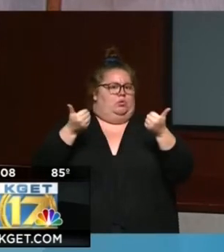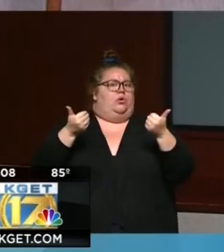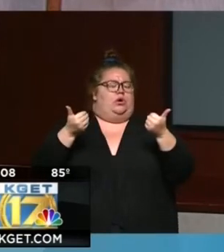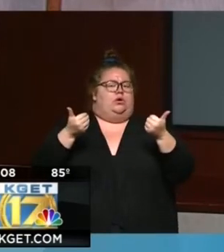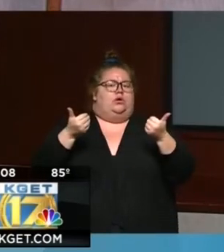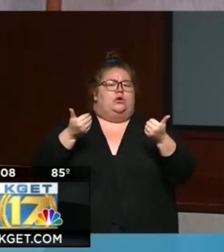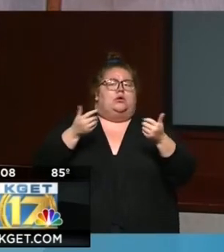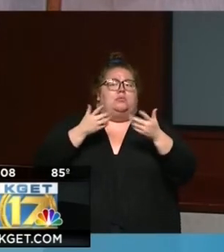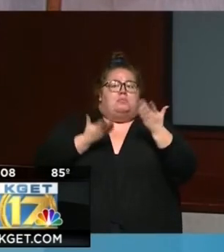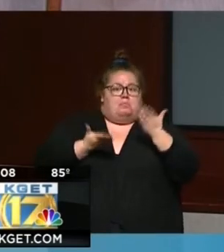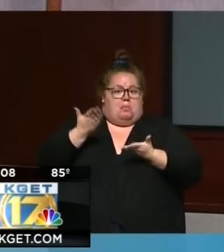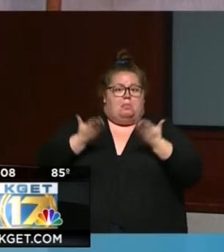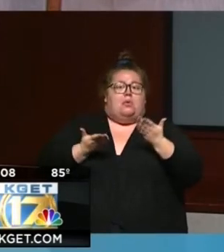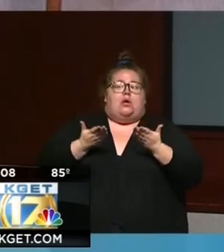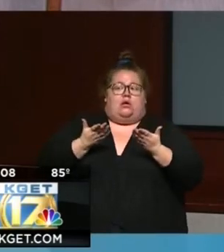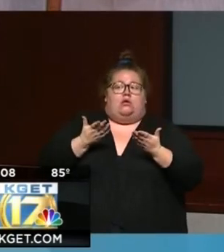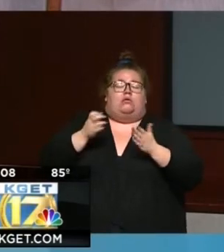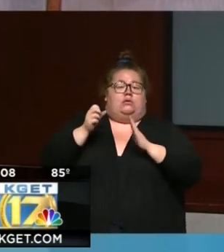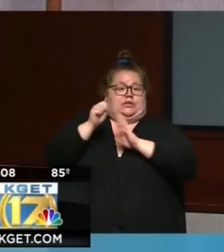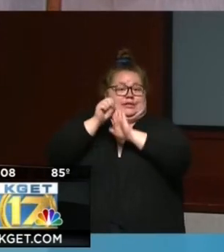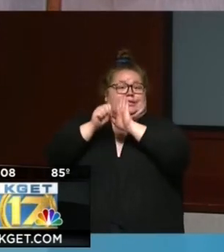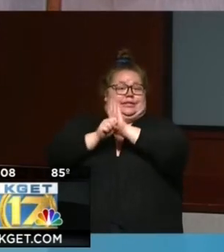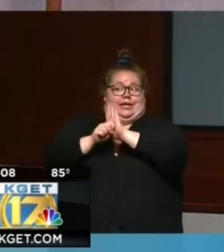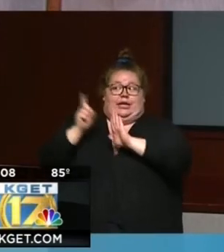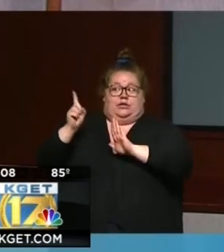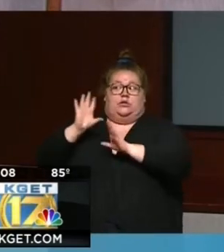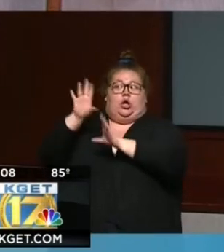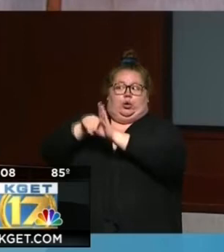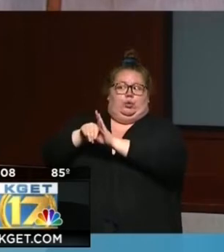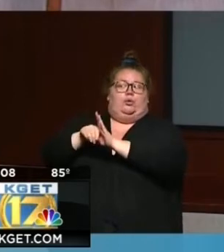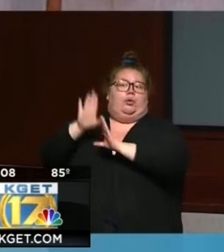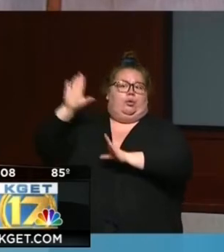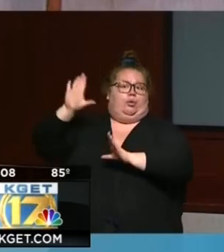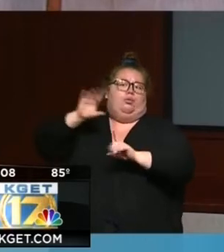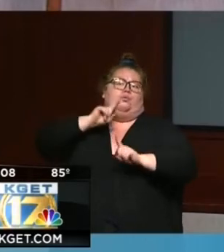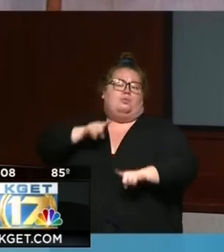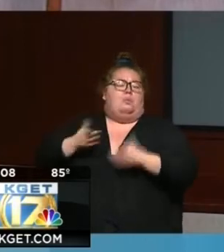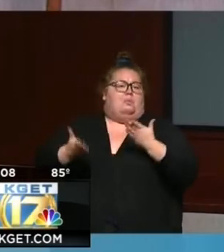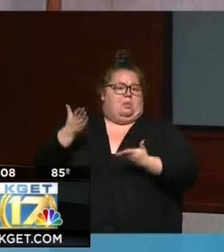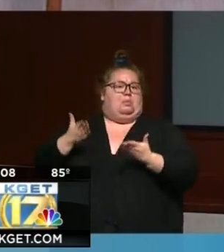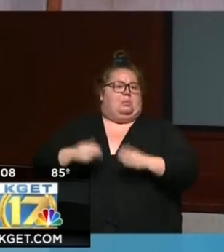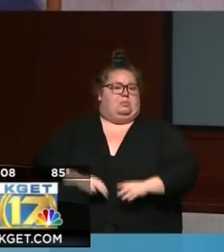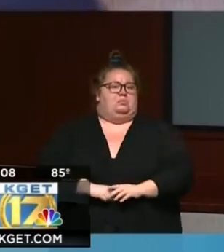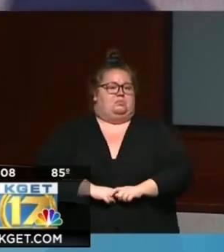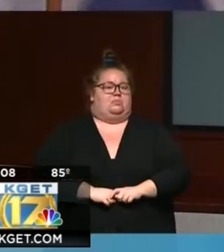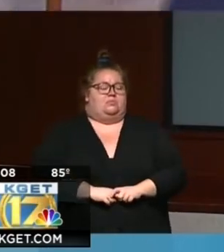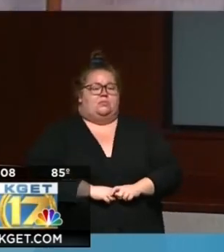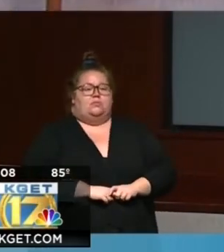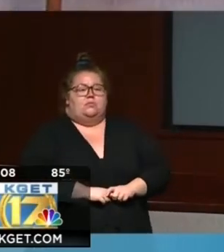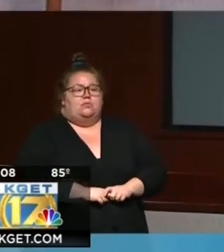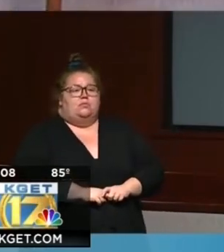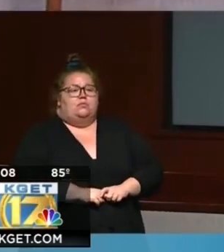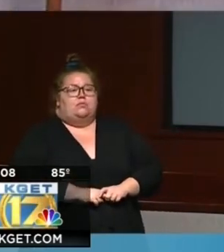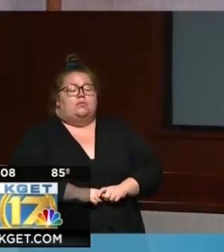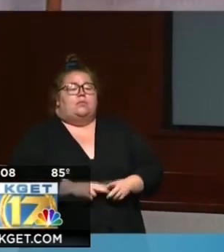NOT SHOW UP ON OUR DASHBOARD WHO ARE ISOLATED IN THE HOSPITAL BECAUSE THEY ARE NO LONGER IN ISOLATION; HOWEVER,